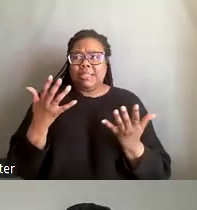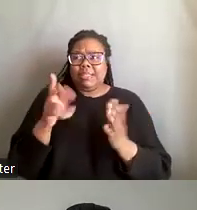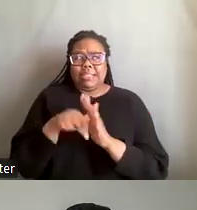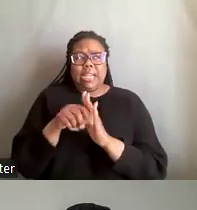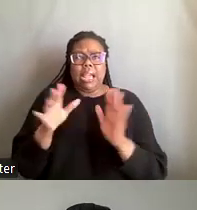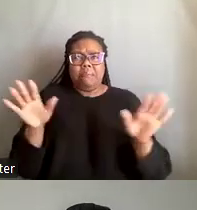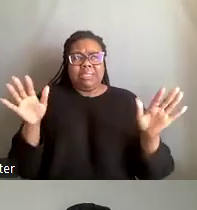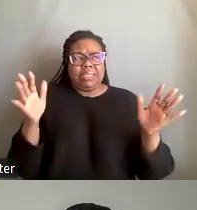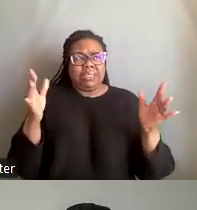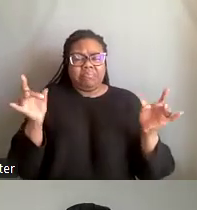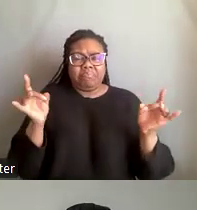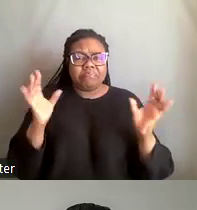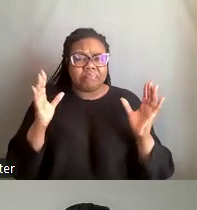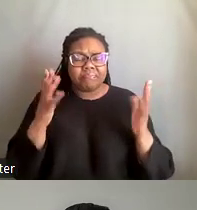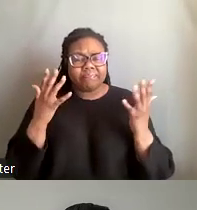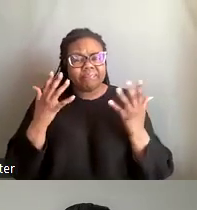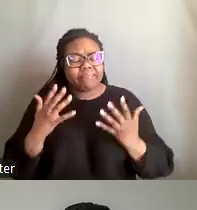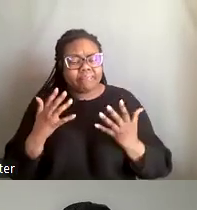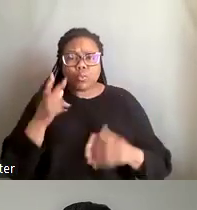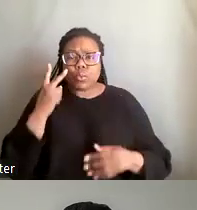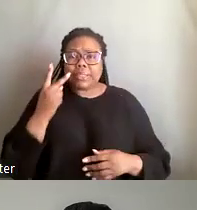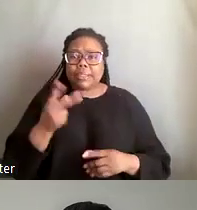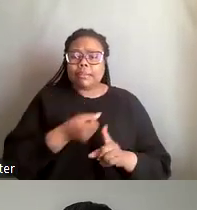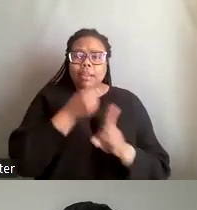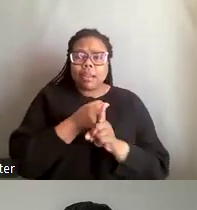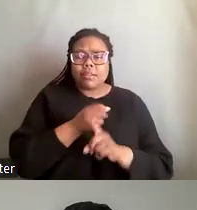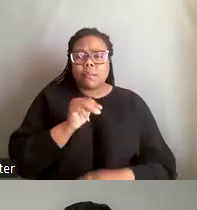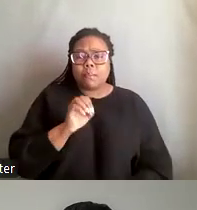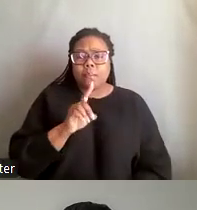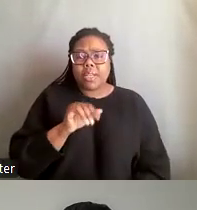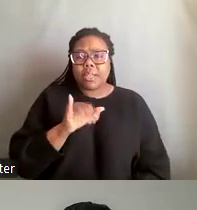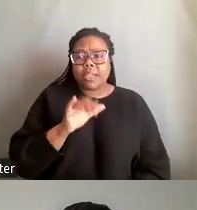all know we are in a bleak time. We are seeing attacks on